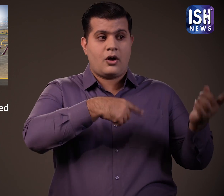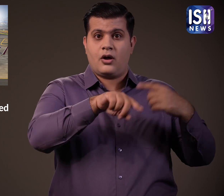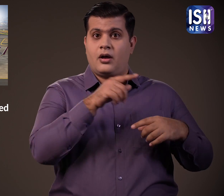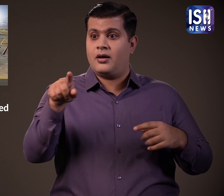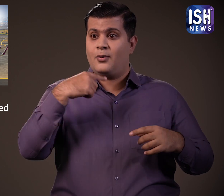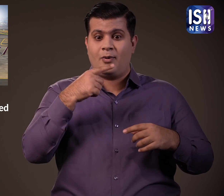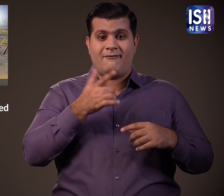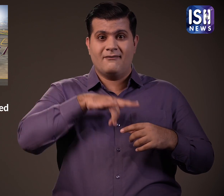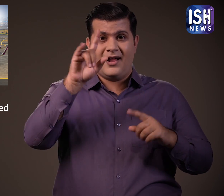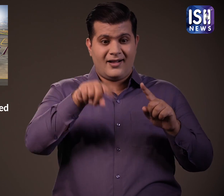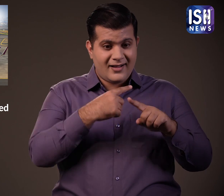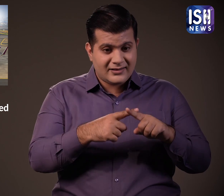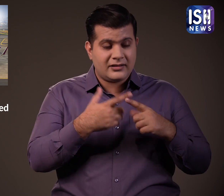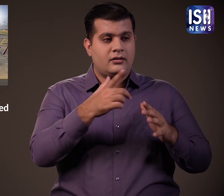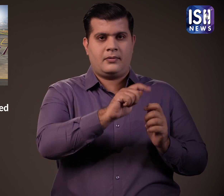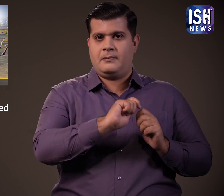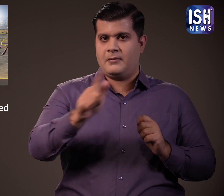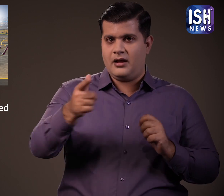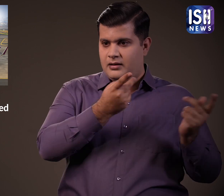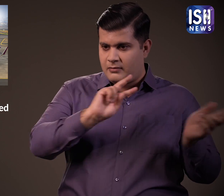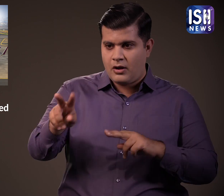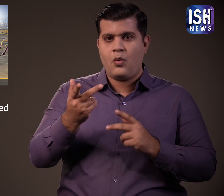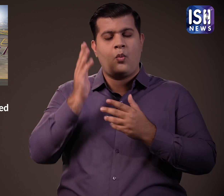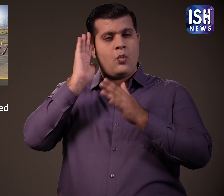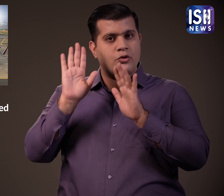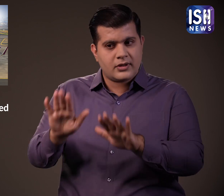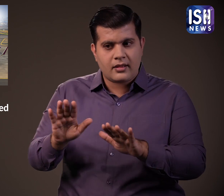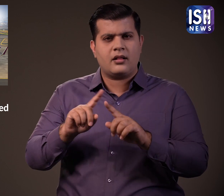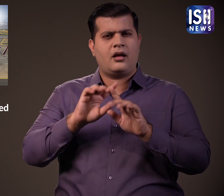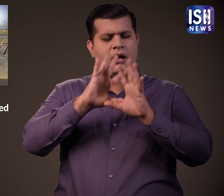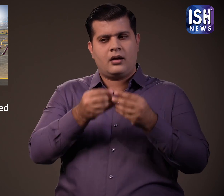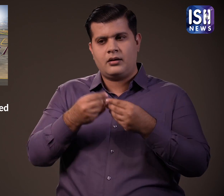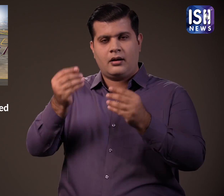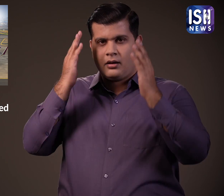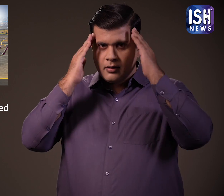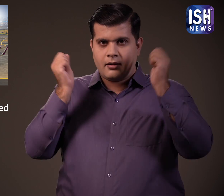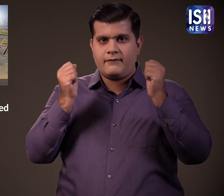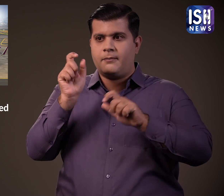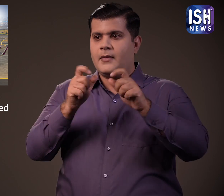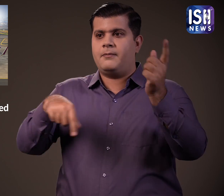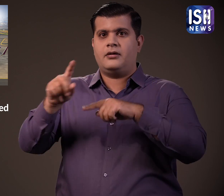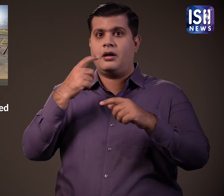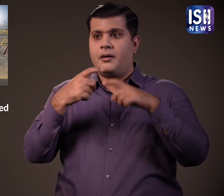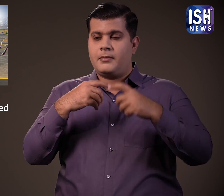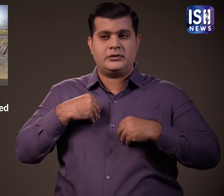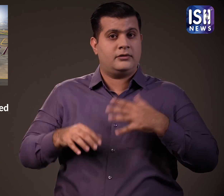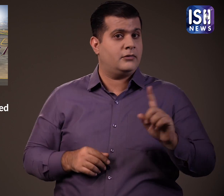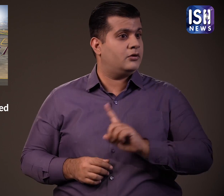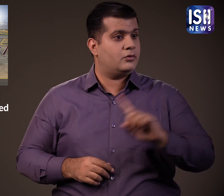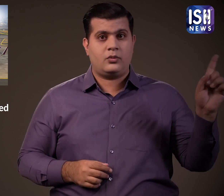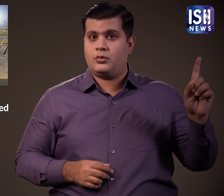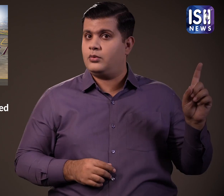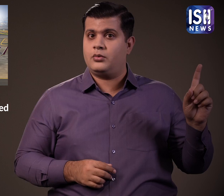Passengers whose flights were cancelled should be provided comfortable accommodation and ensure there are no complaints.